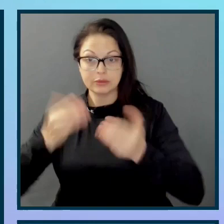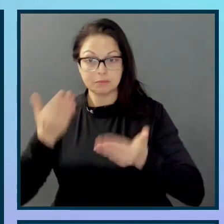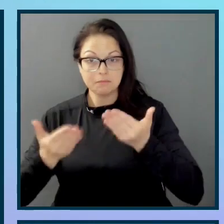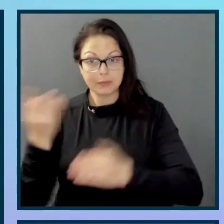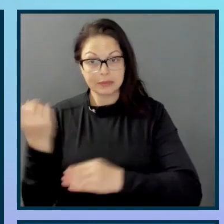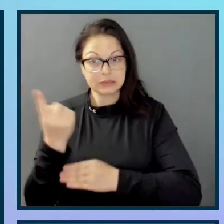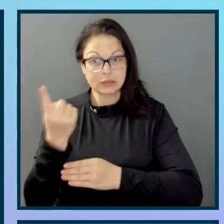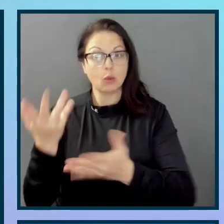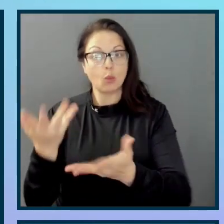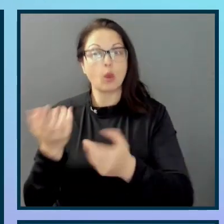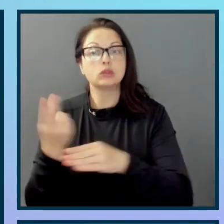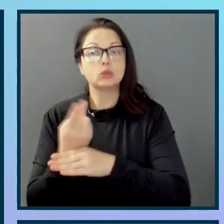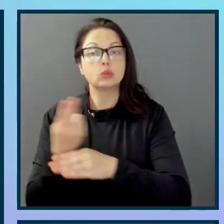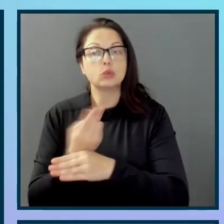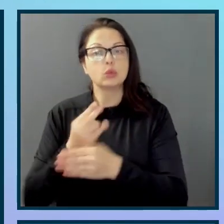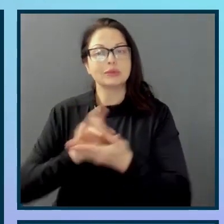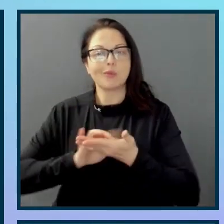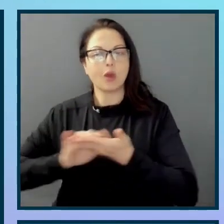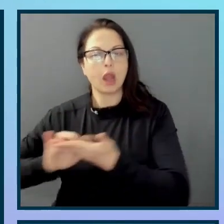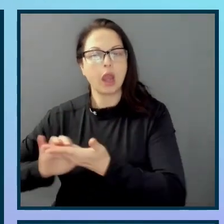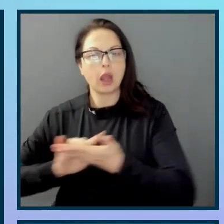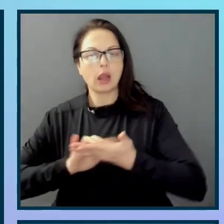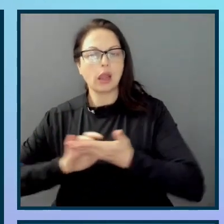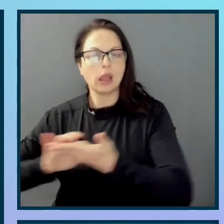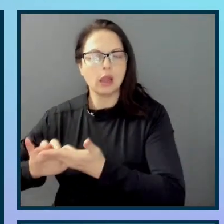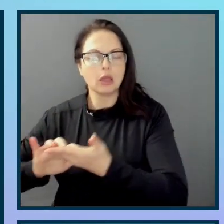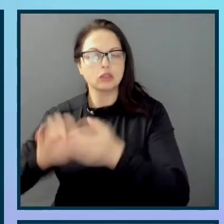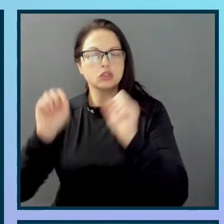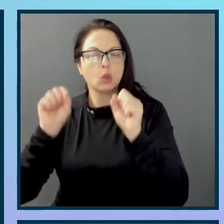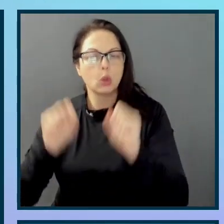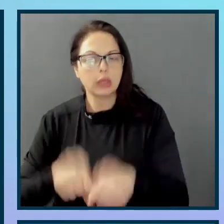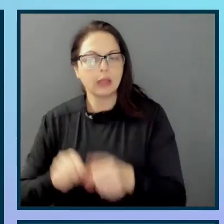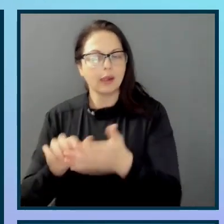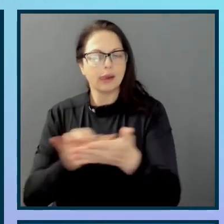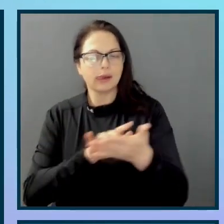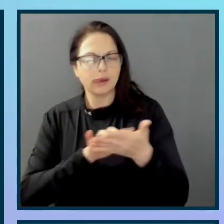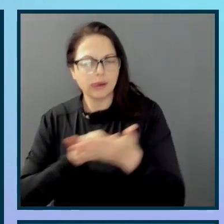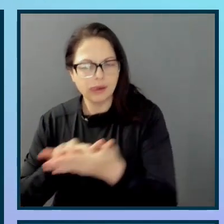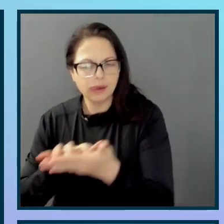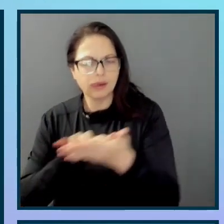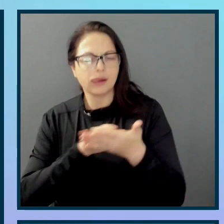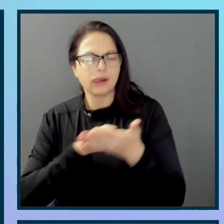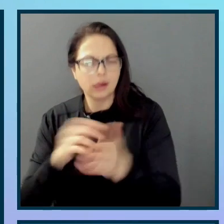because that allows 'em to listen to the conference presentation while taking notes or multitasking on their computer